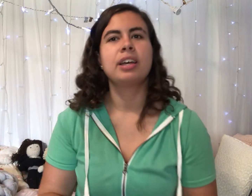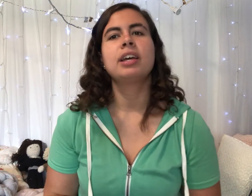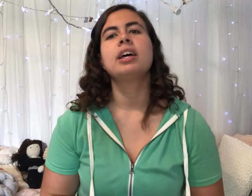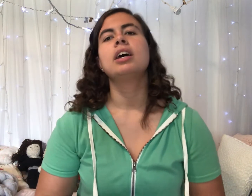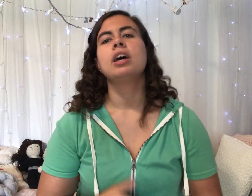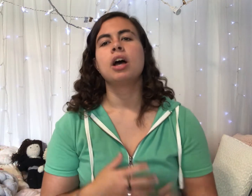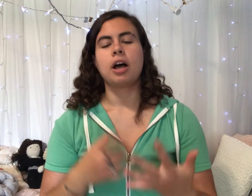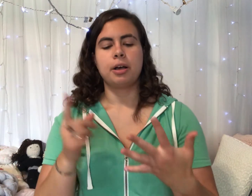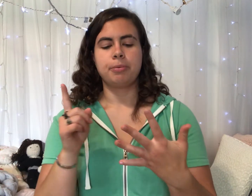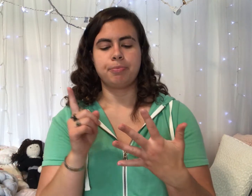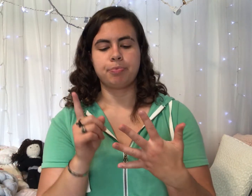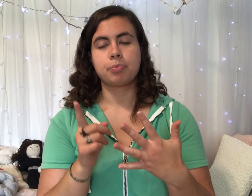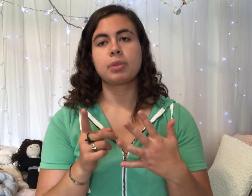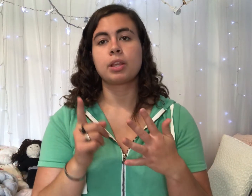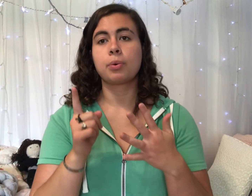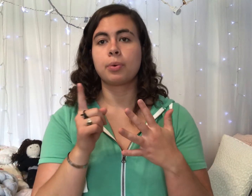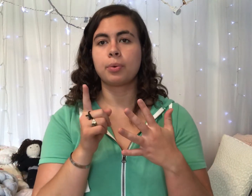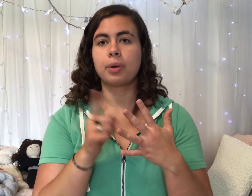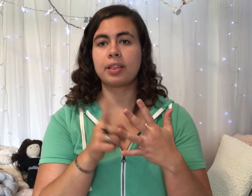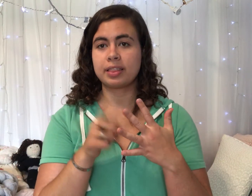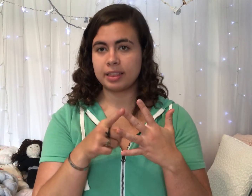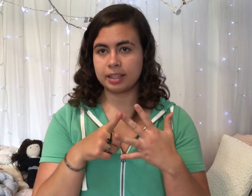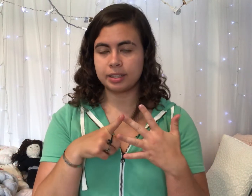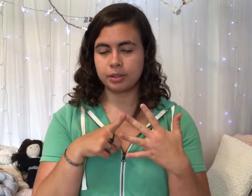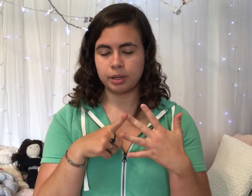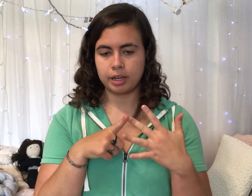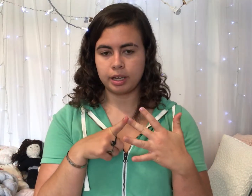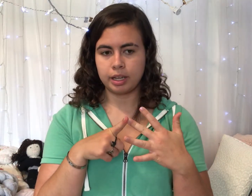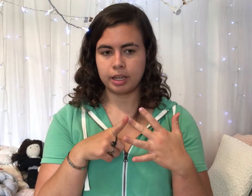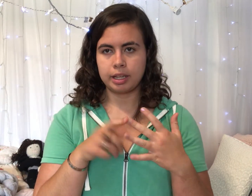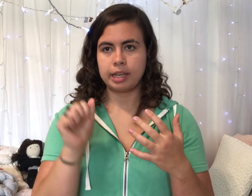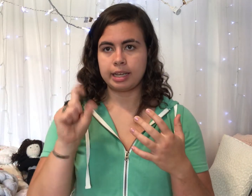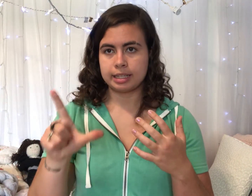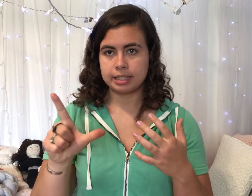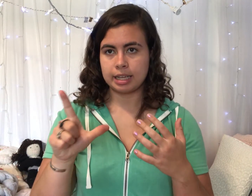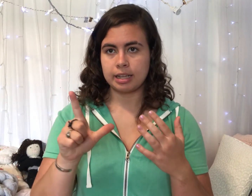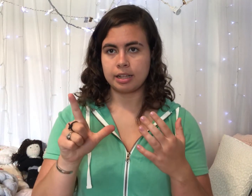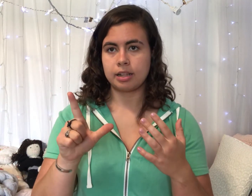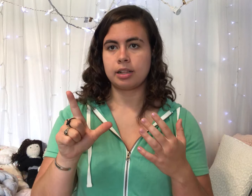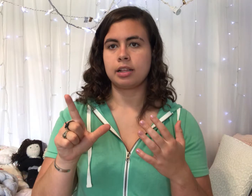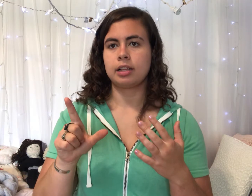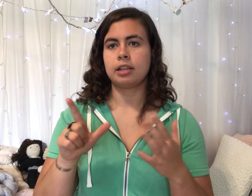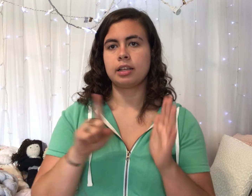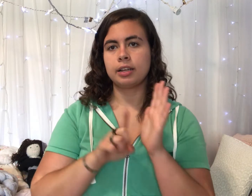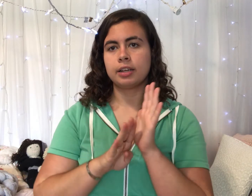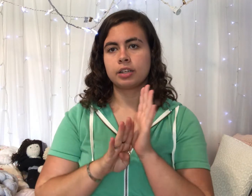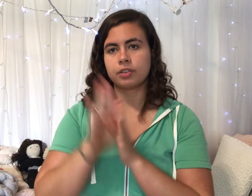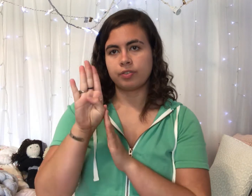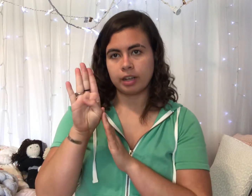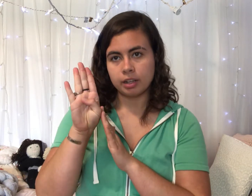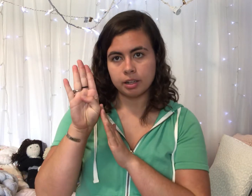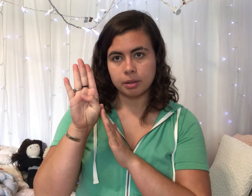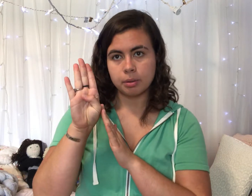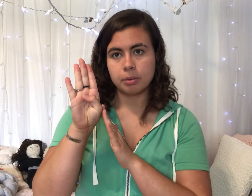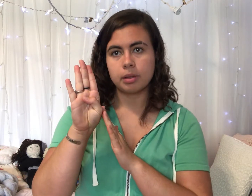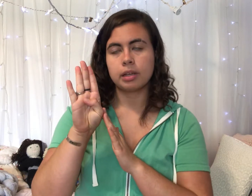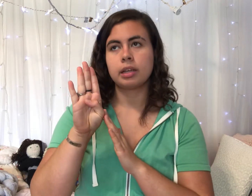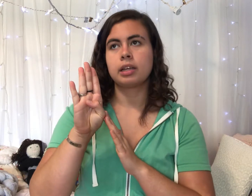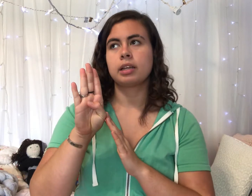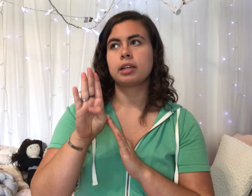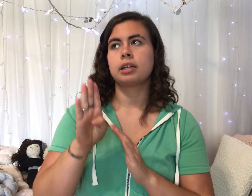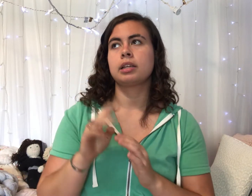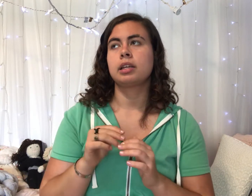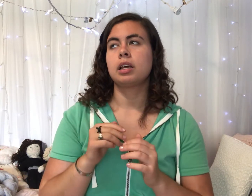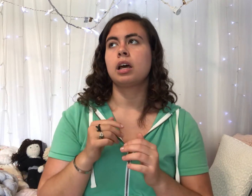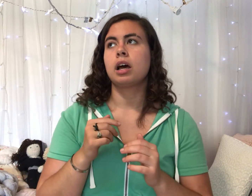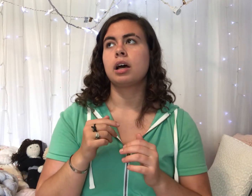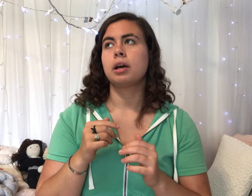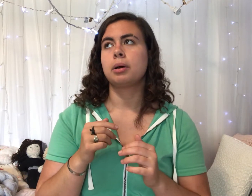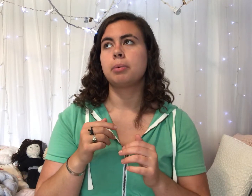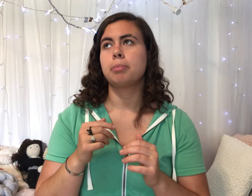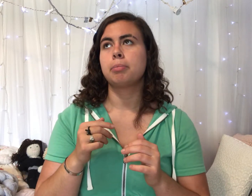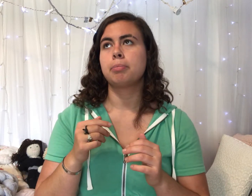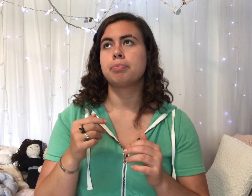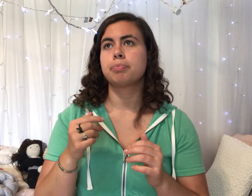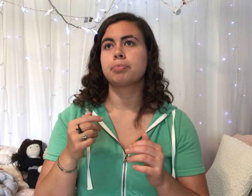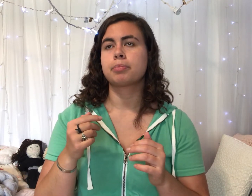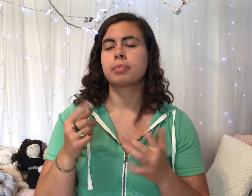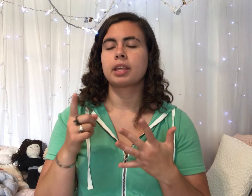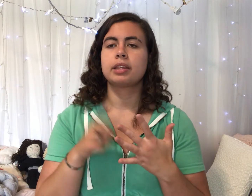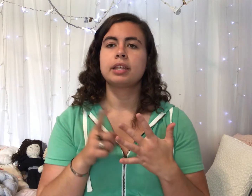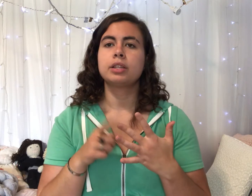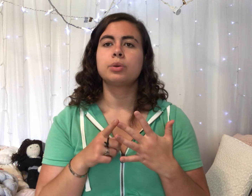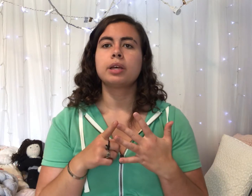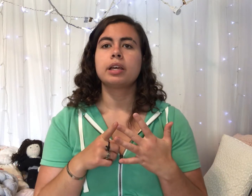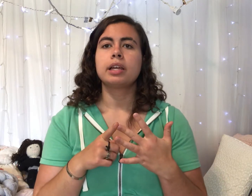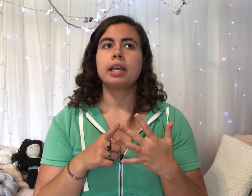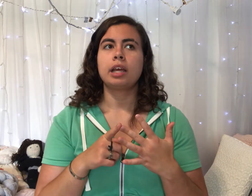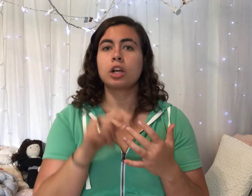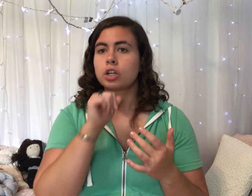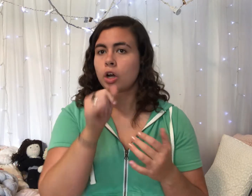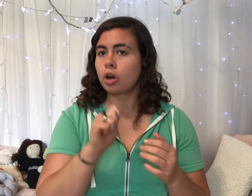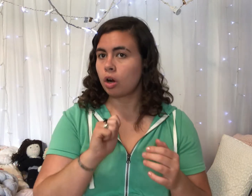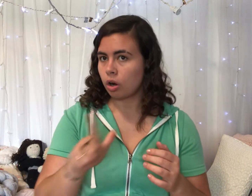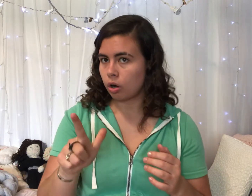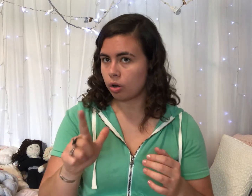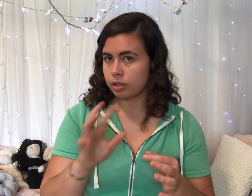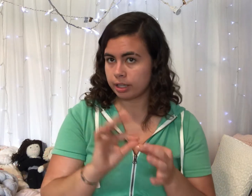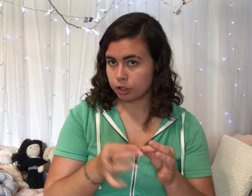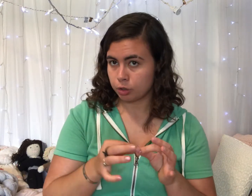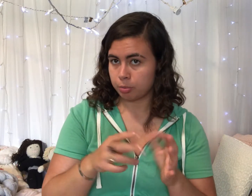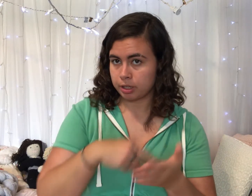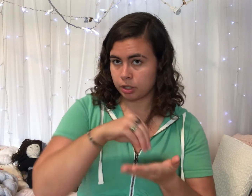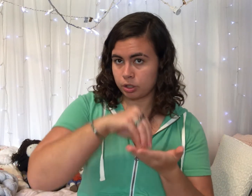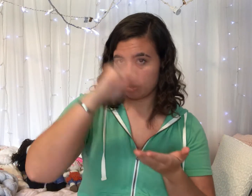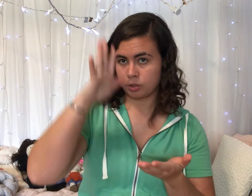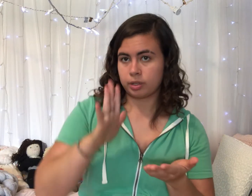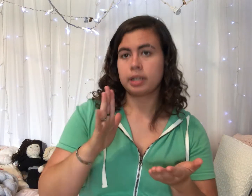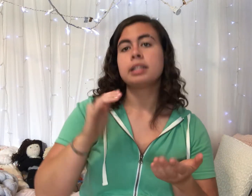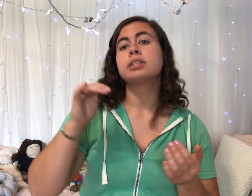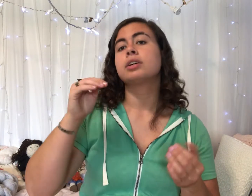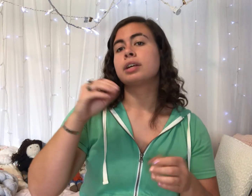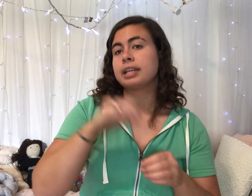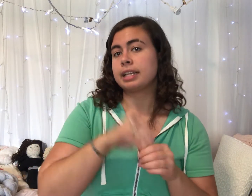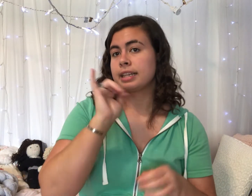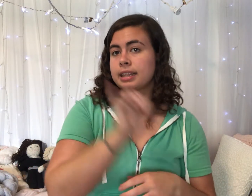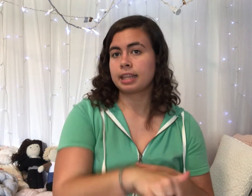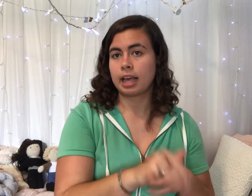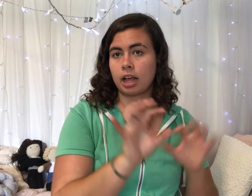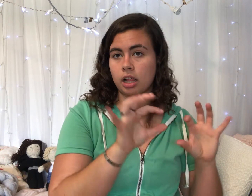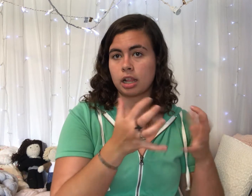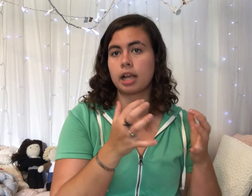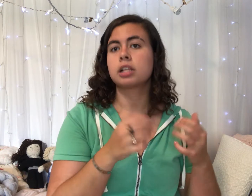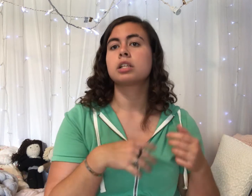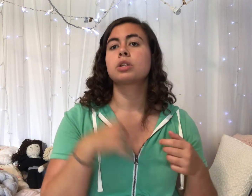The third one is ASL Development. Not all the interpreting students are in this one